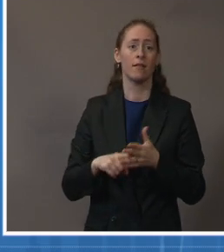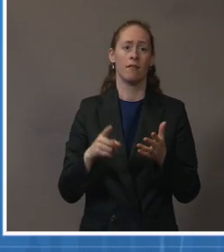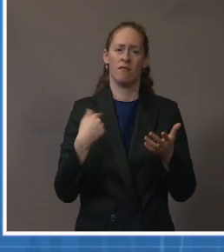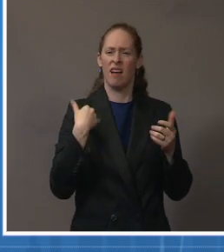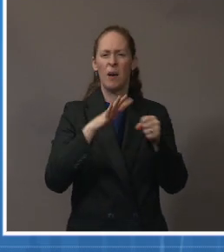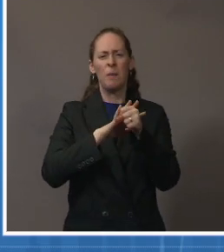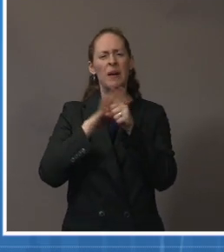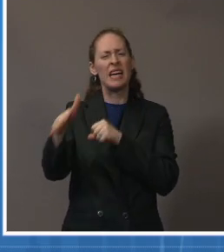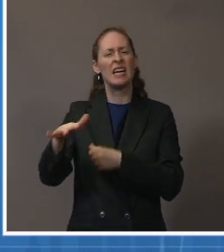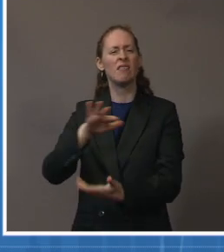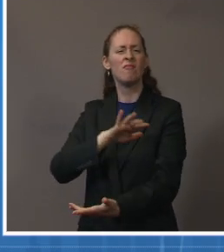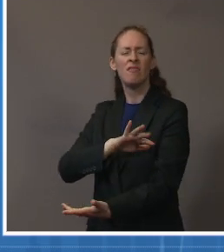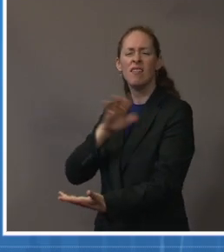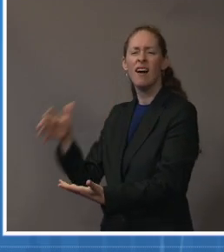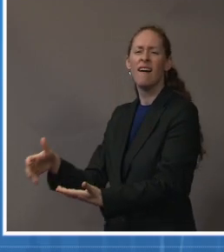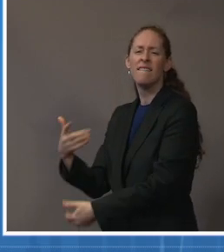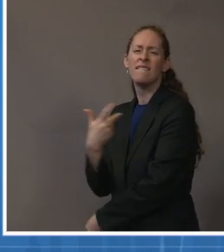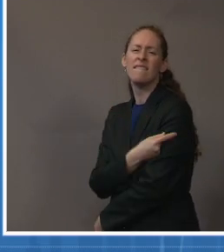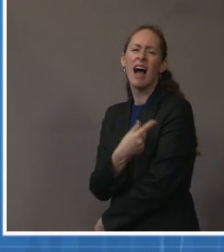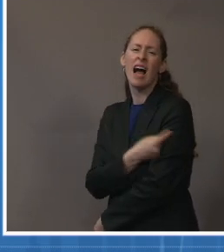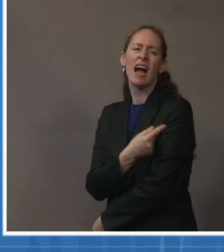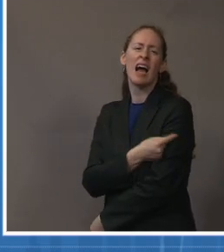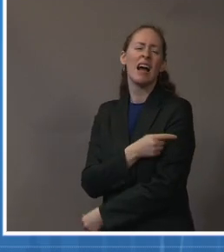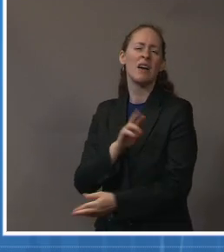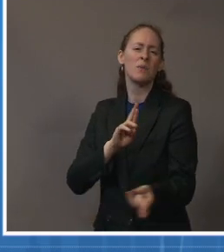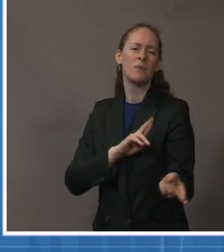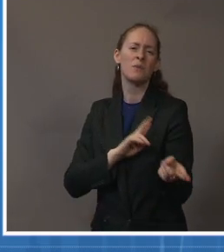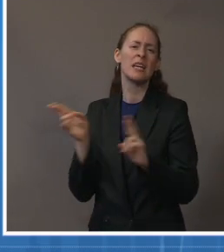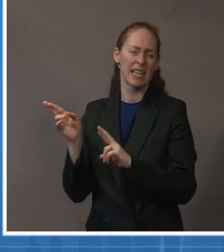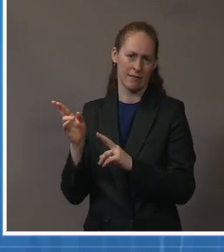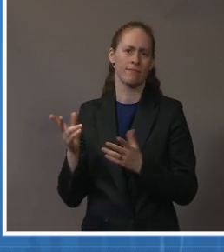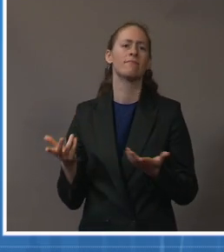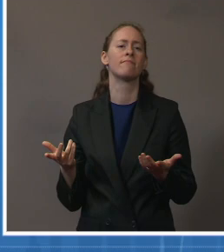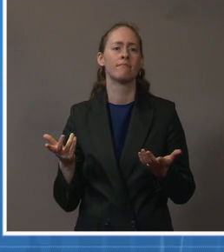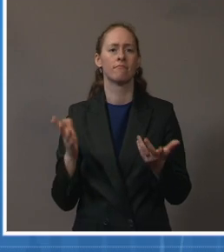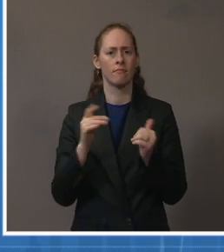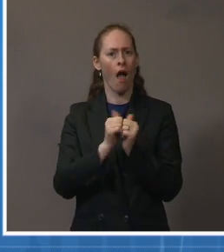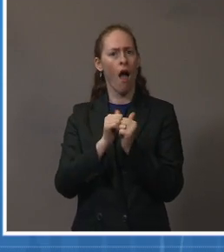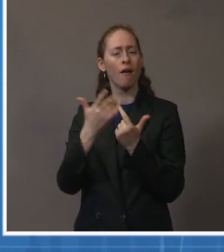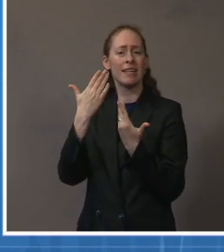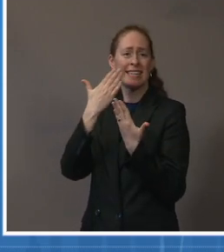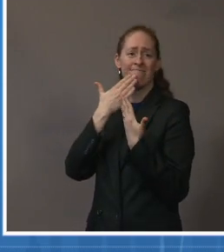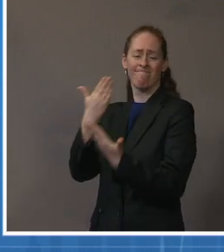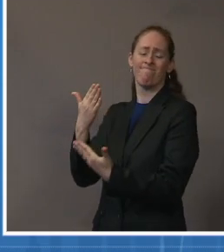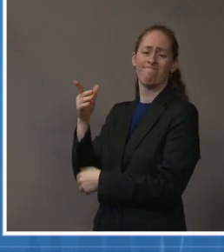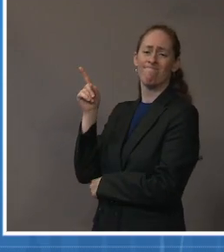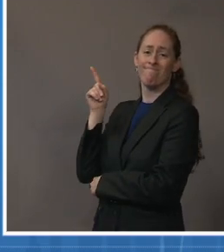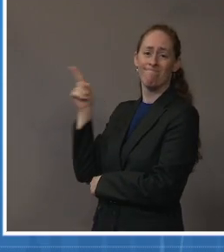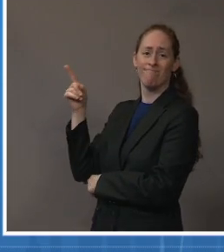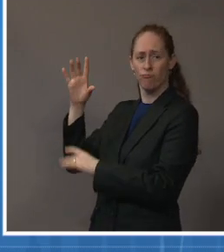This is a direct result to the President taking aggressive action, including through the use of the Defense Production Act,